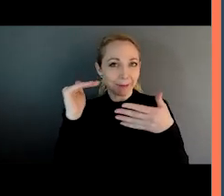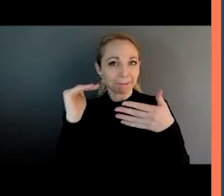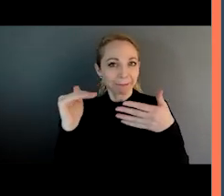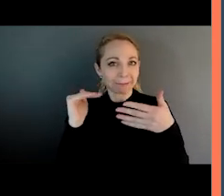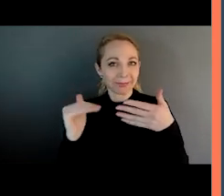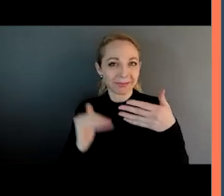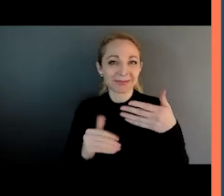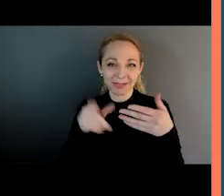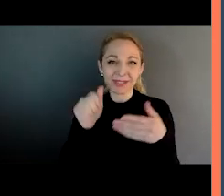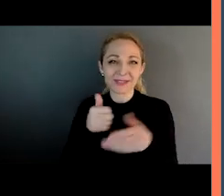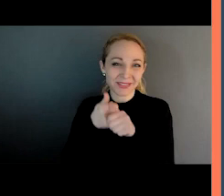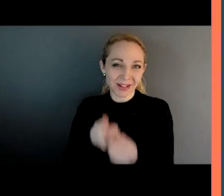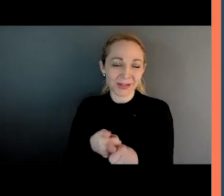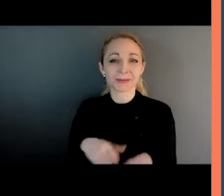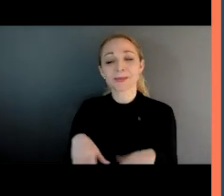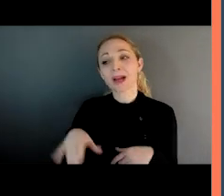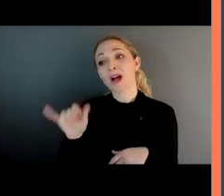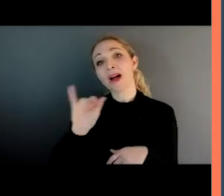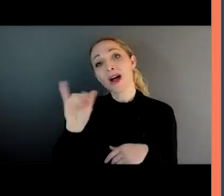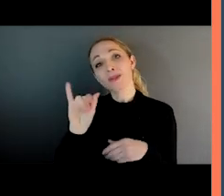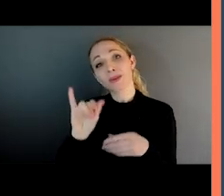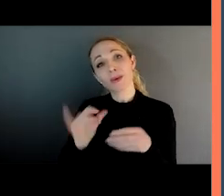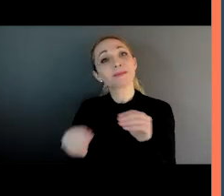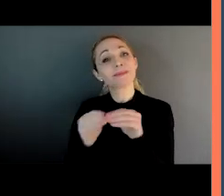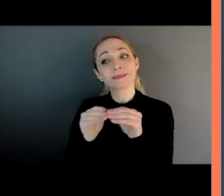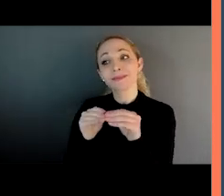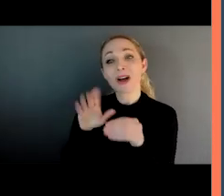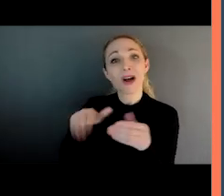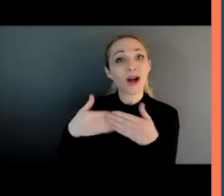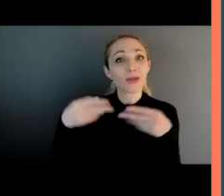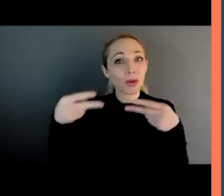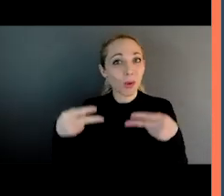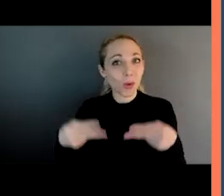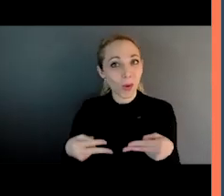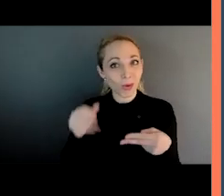ADDITIONALLY ALL OF THE CODE SHOWN TODAY IS AVAILABLE